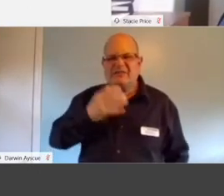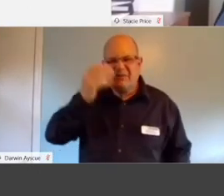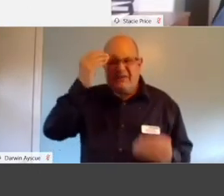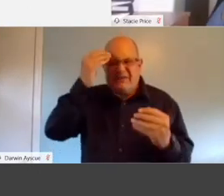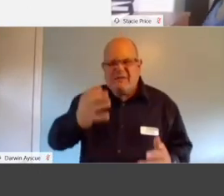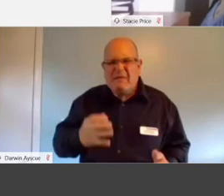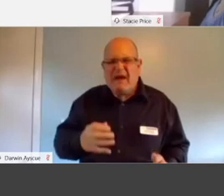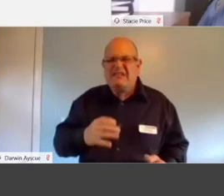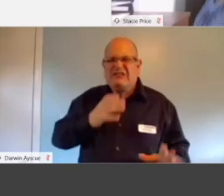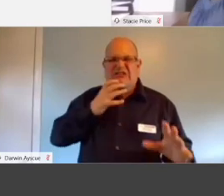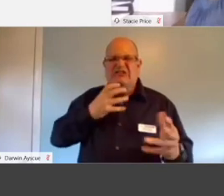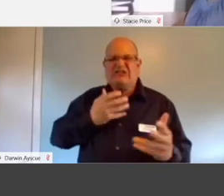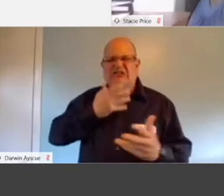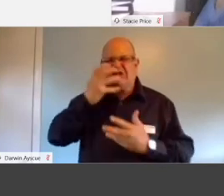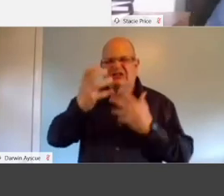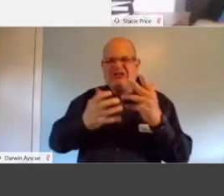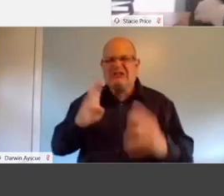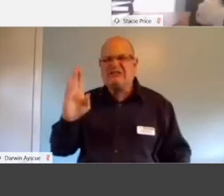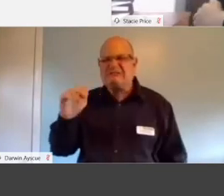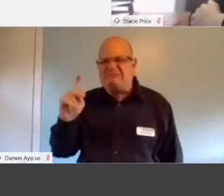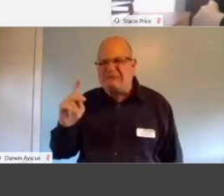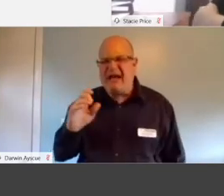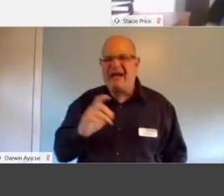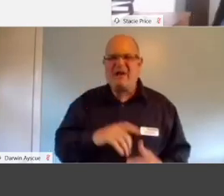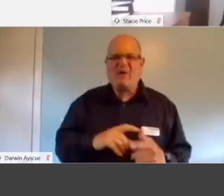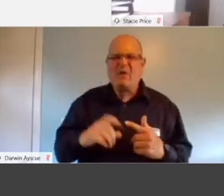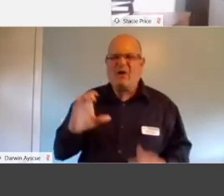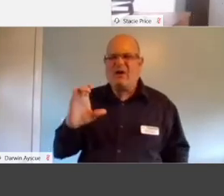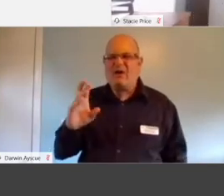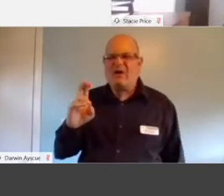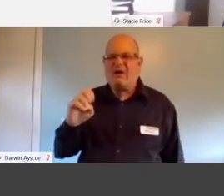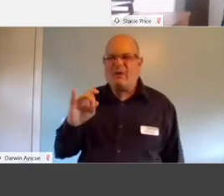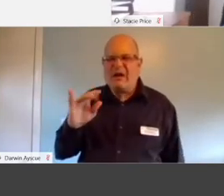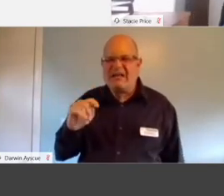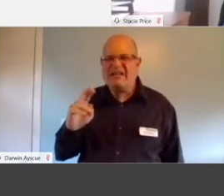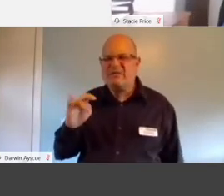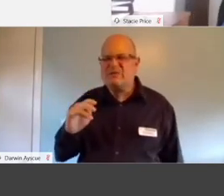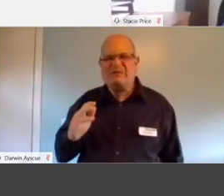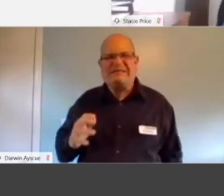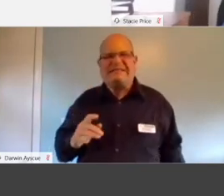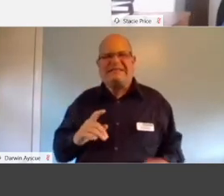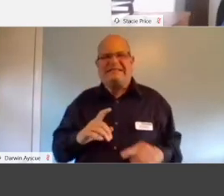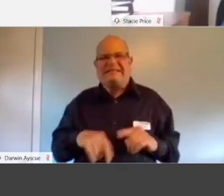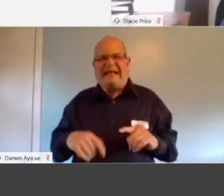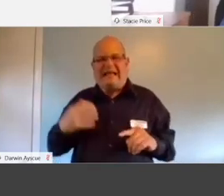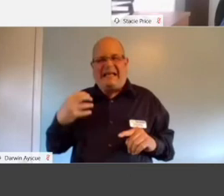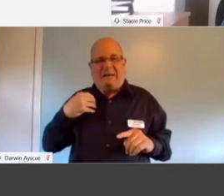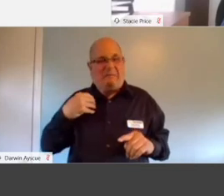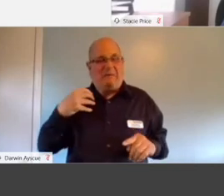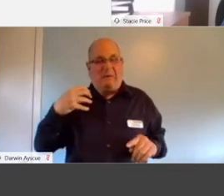a bank or credit card setting, obviously the employer doesn't have to accommodates that